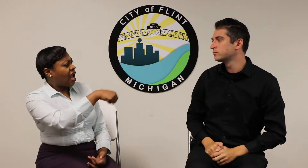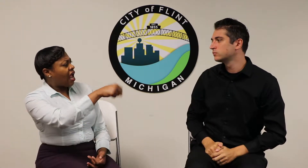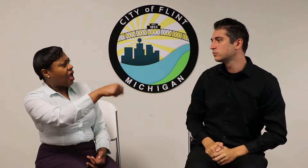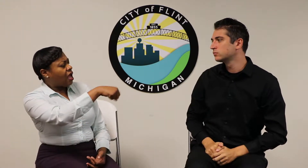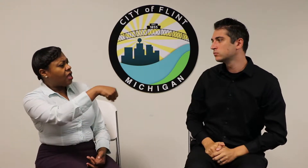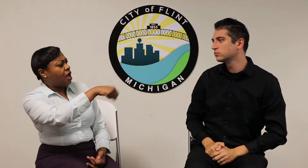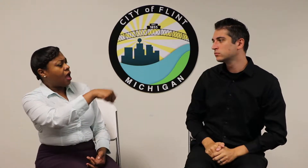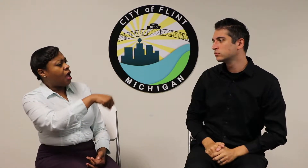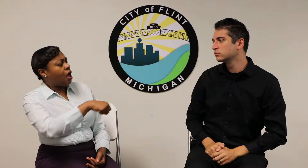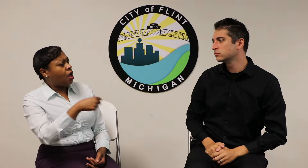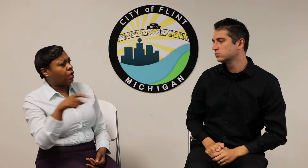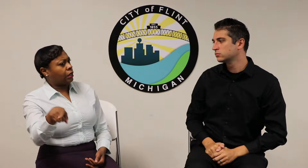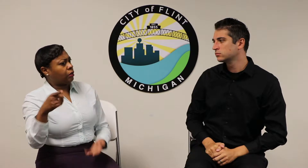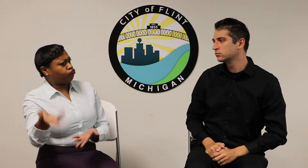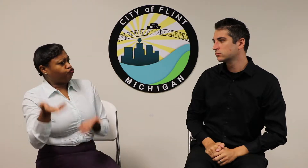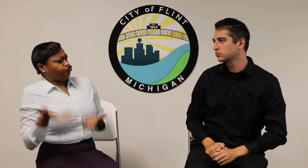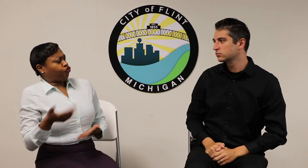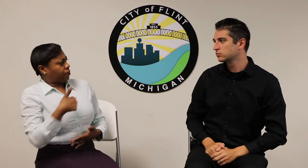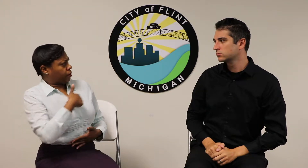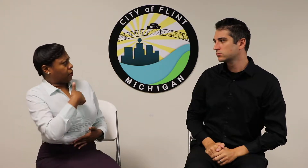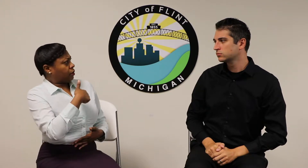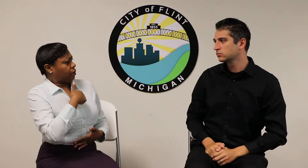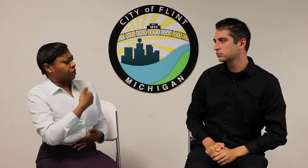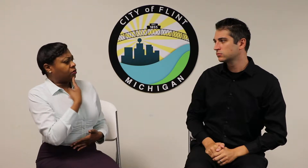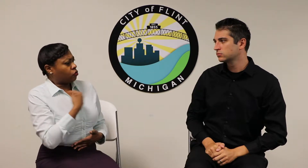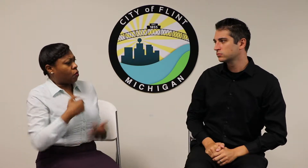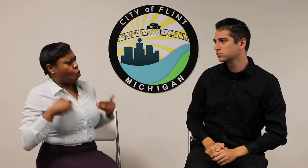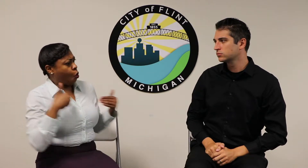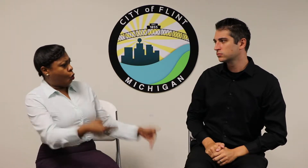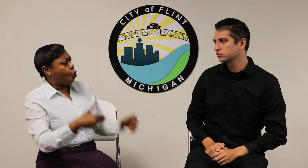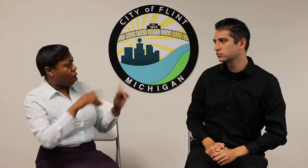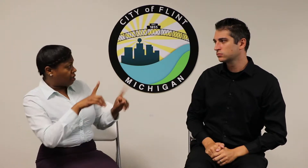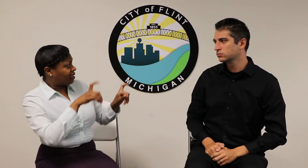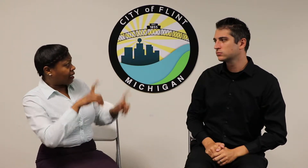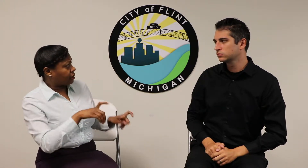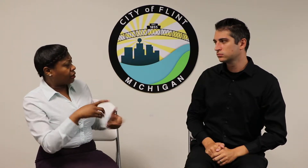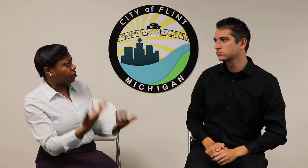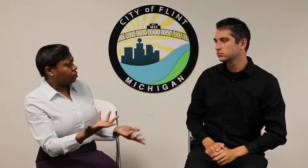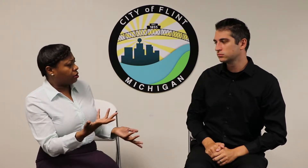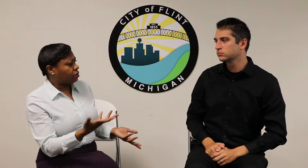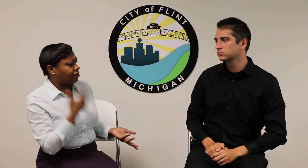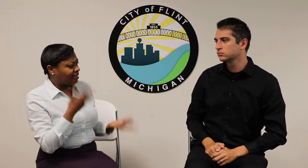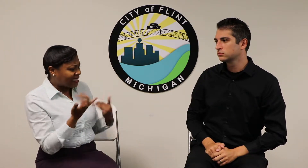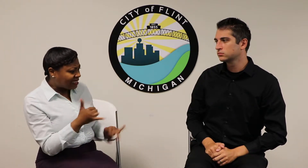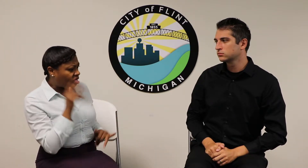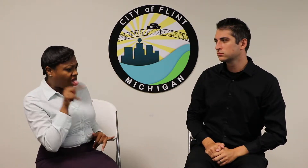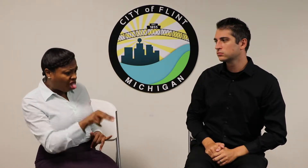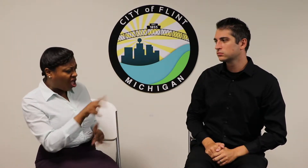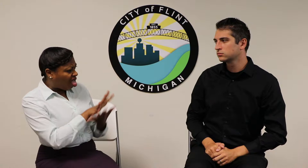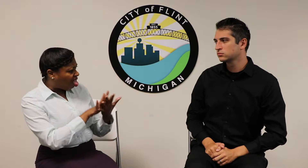Yes. That's why he had me to get this testing done. And it's still like that.